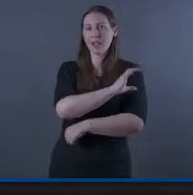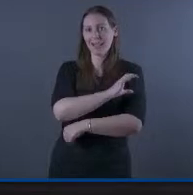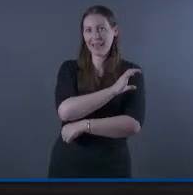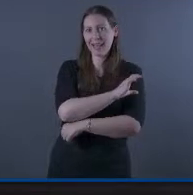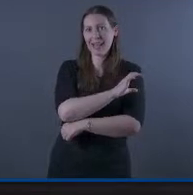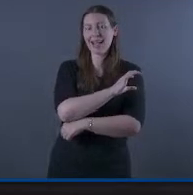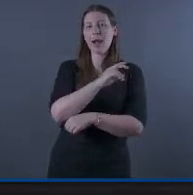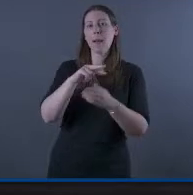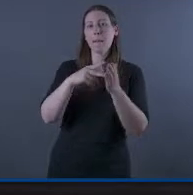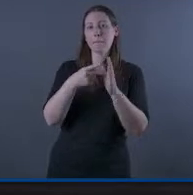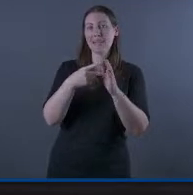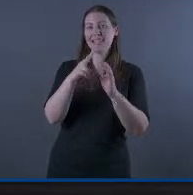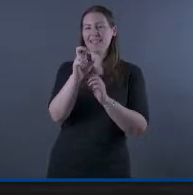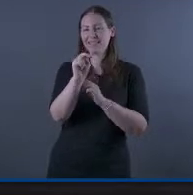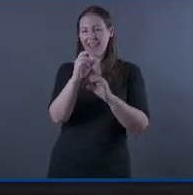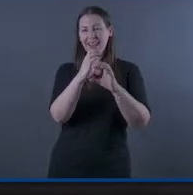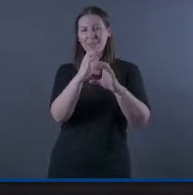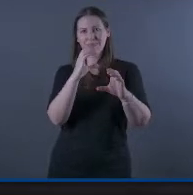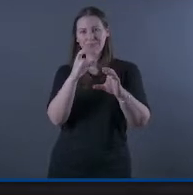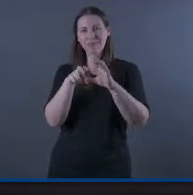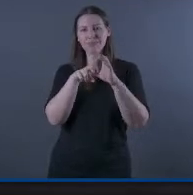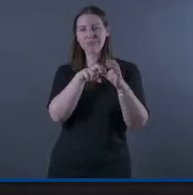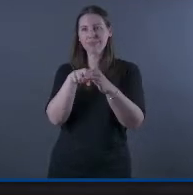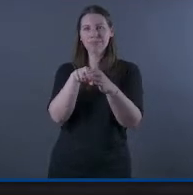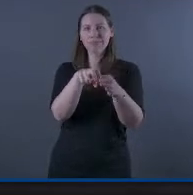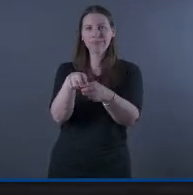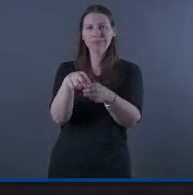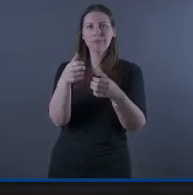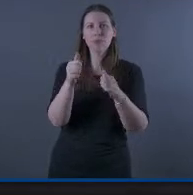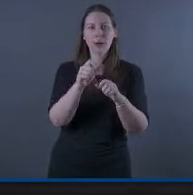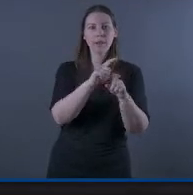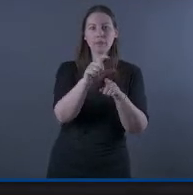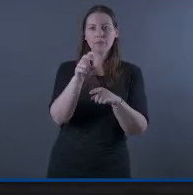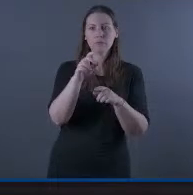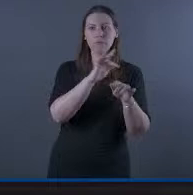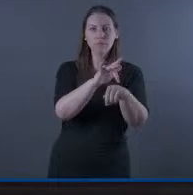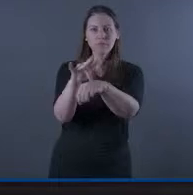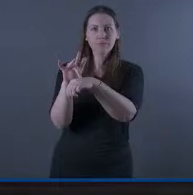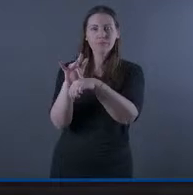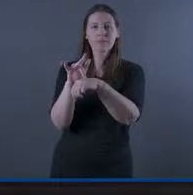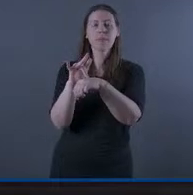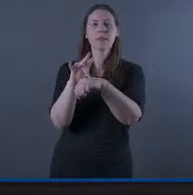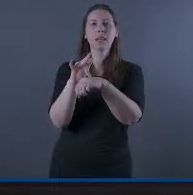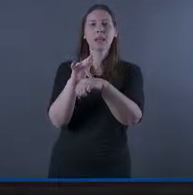when there is more vaccine, but we have gone out and vaccinated individuals at adult family homes